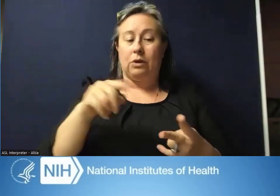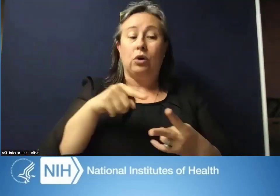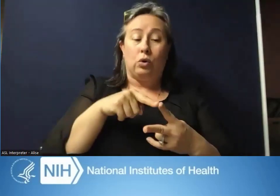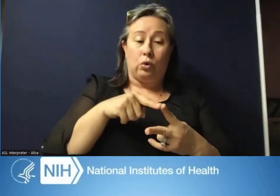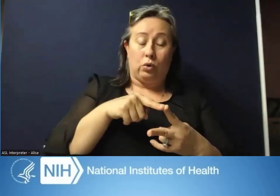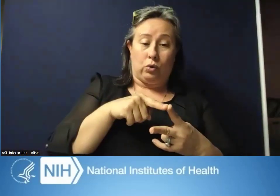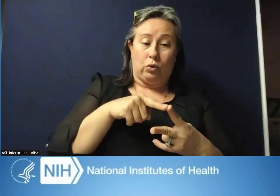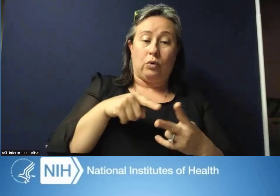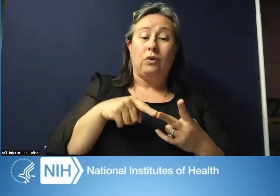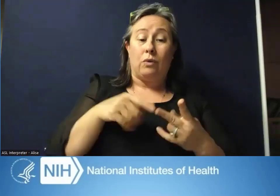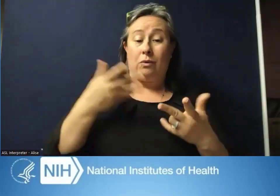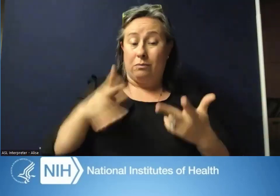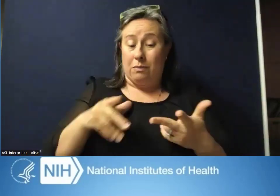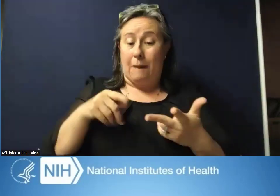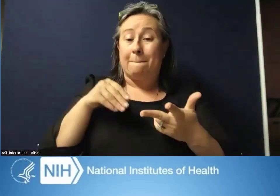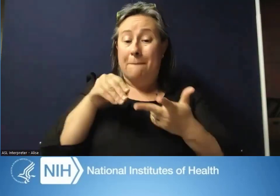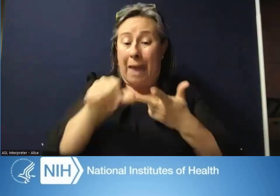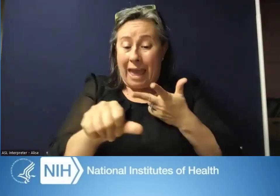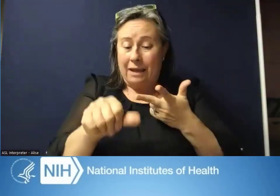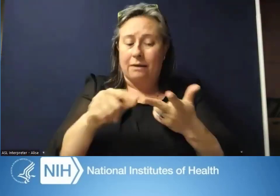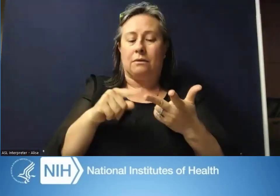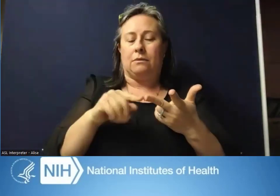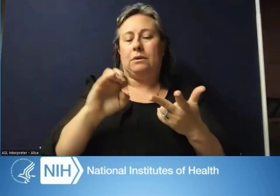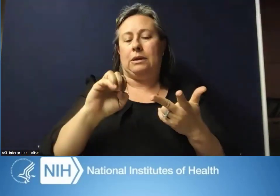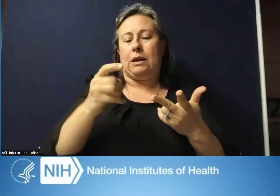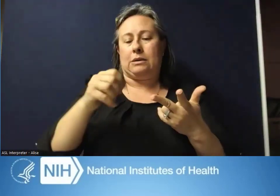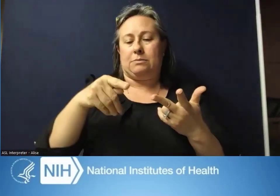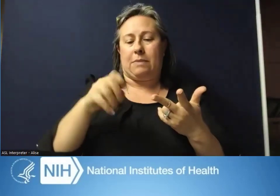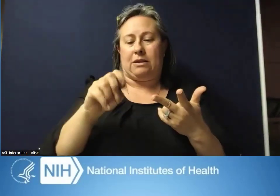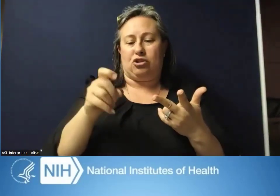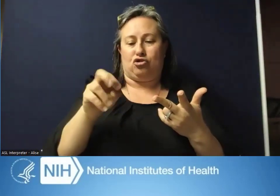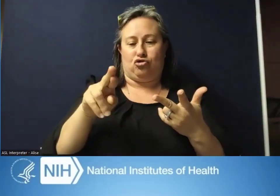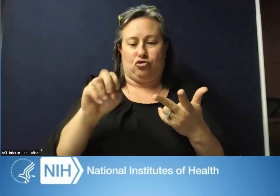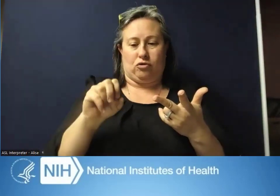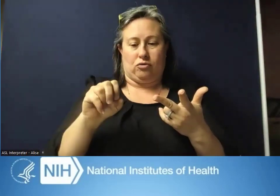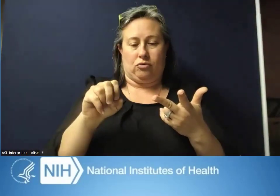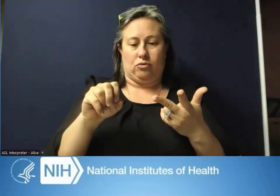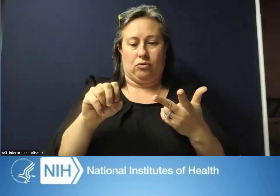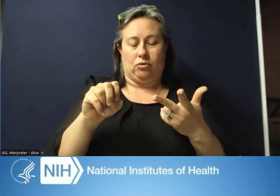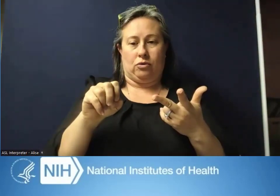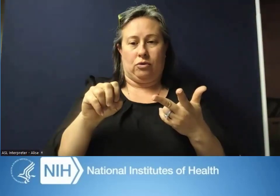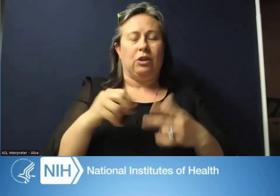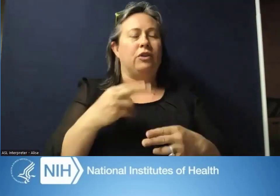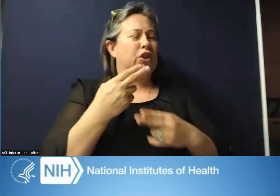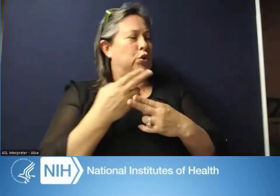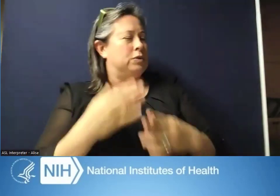then those are listed as expenditures. Kasima Garst: Oh, the user said they meant unliquidated.